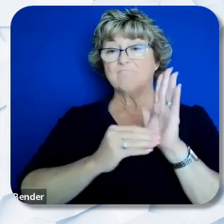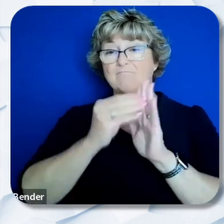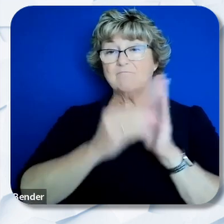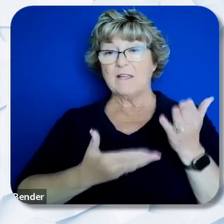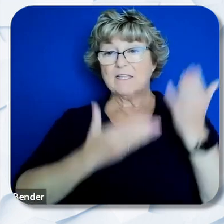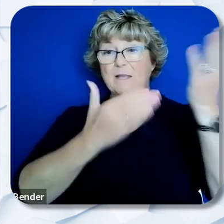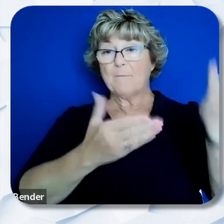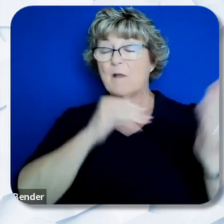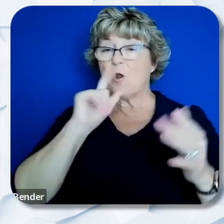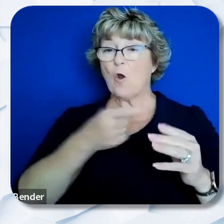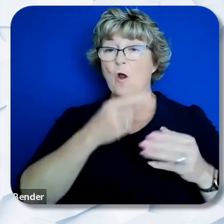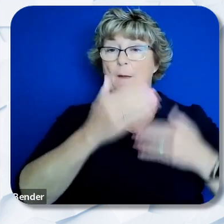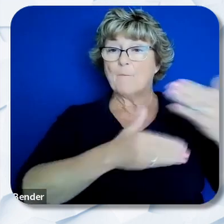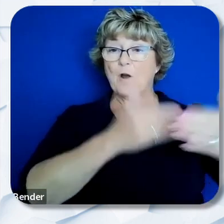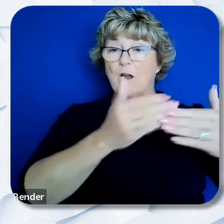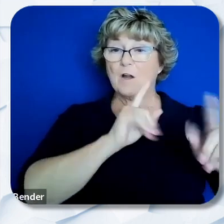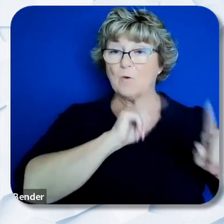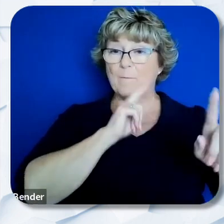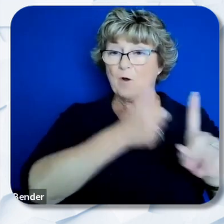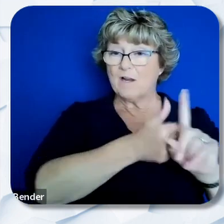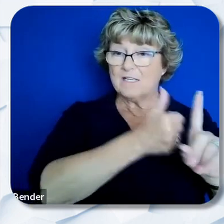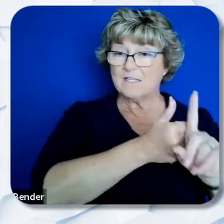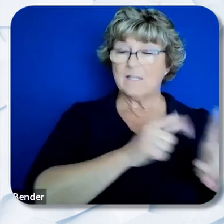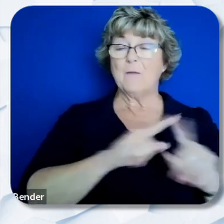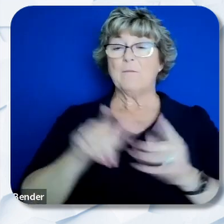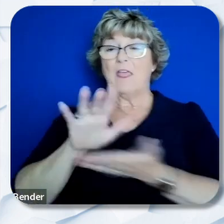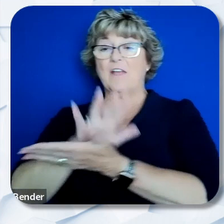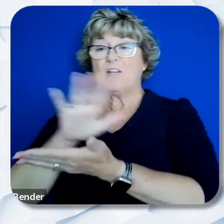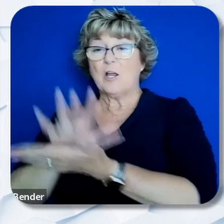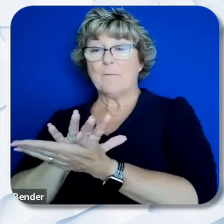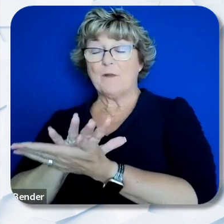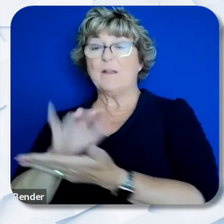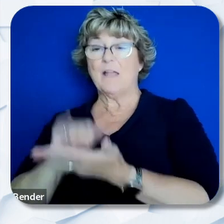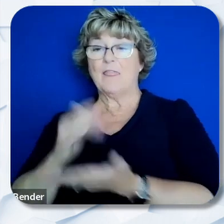only the progress report form itself, but the documentation that may be needed along